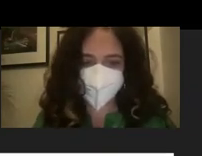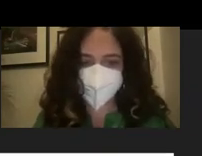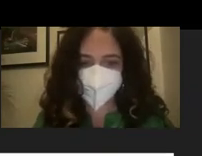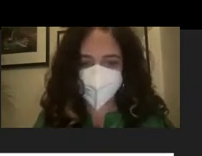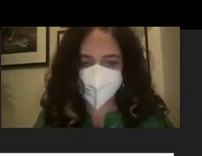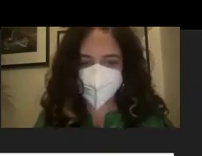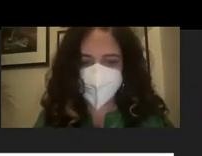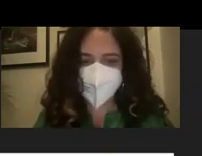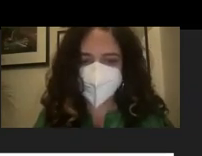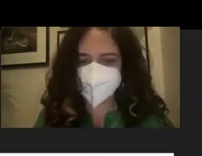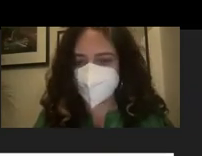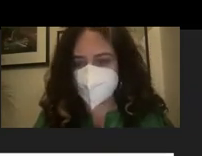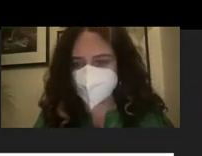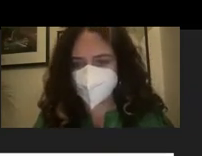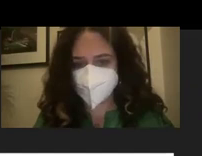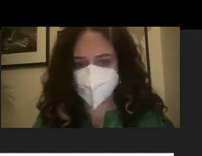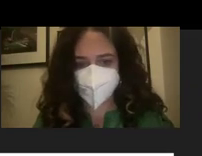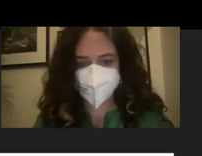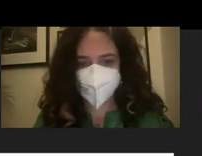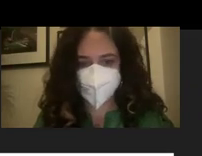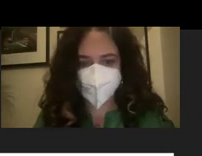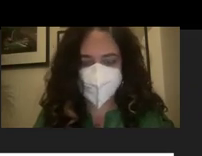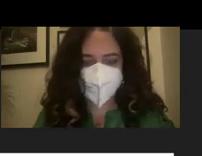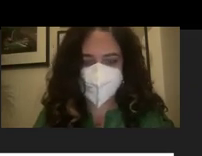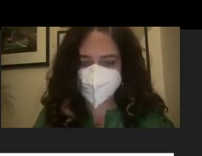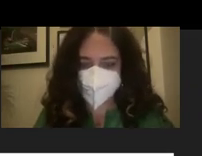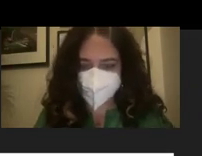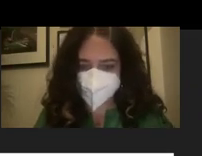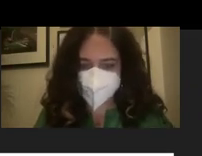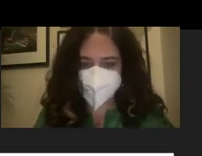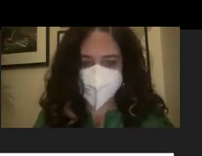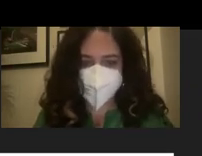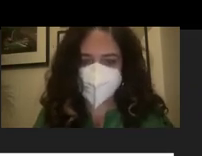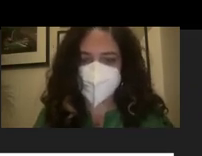but the question is towards what end ultimately the message is that American people have gone